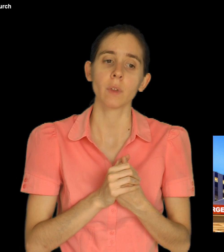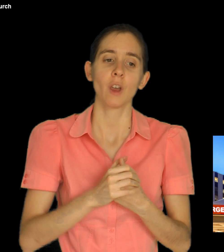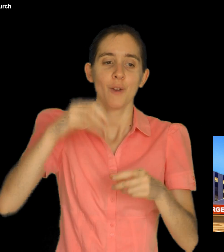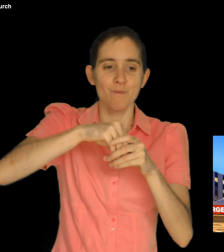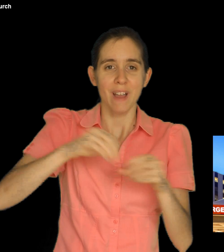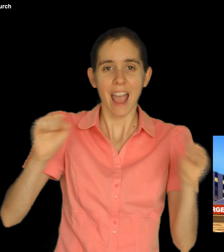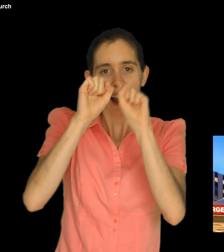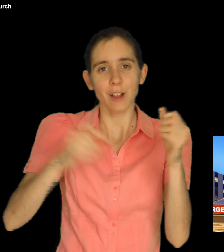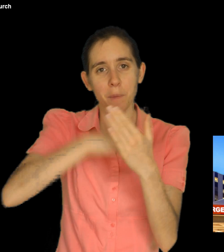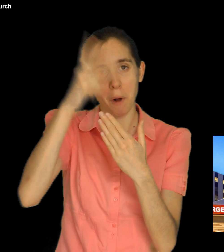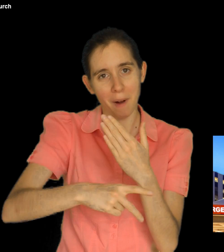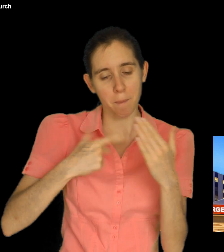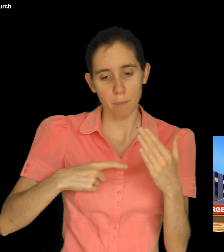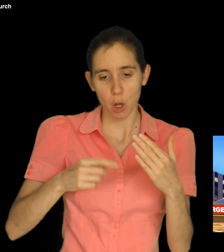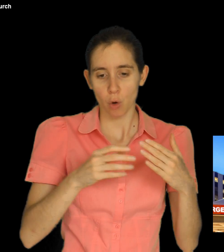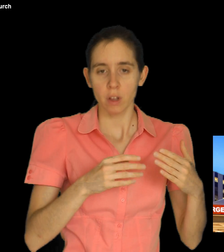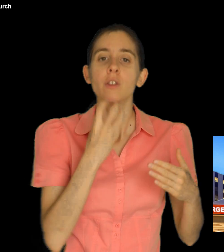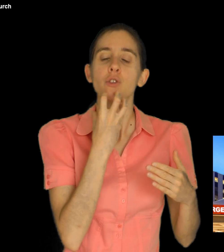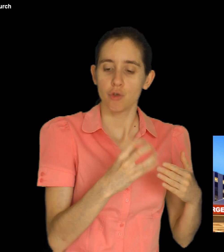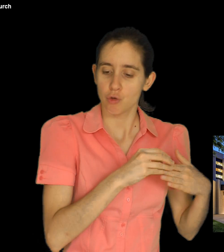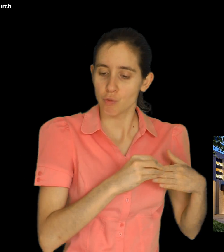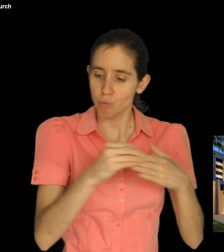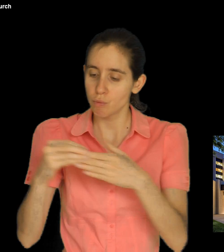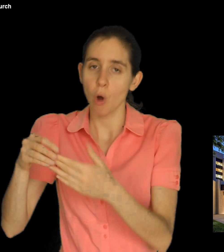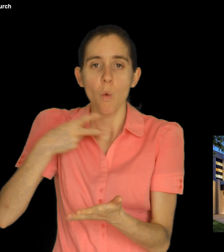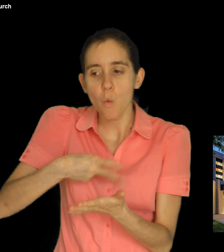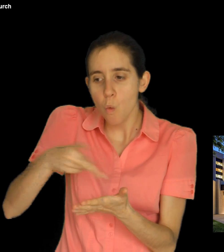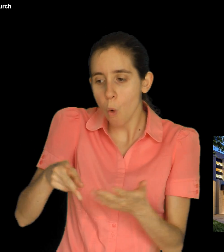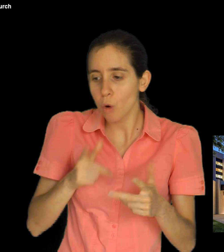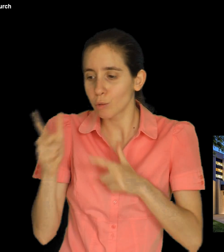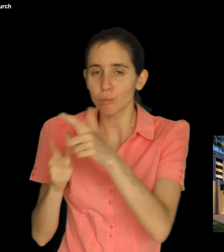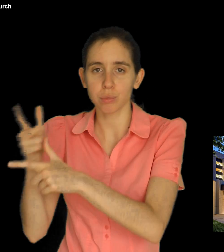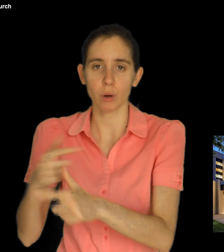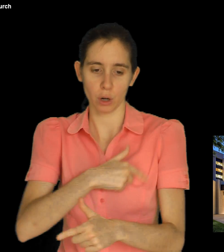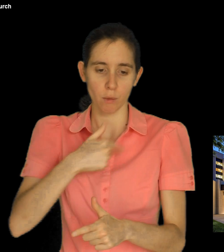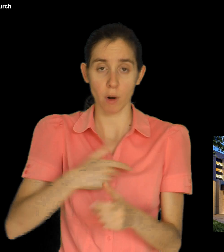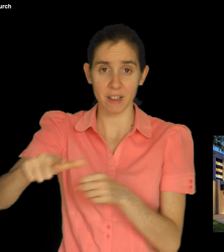for they walked to the Promised Land. God promised that if the Hebrews followed